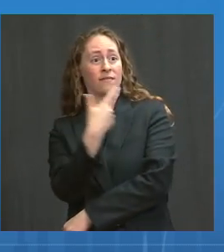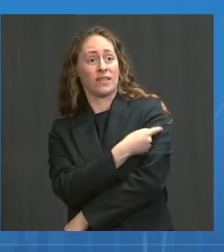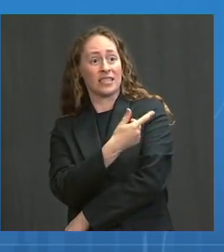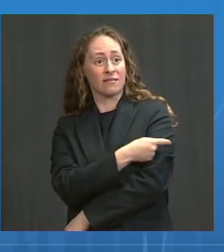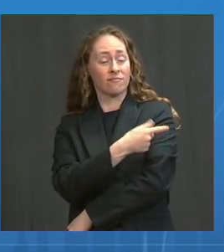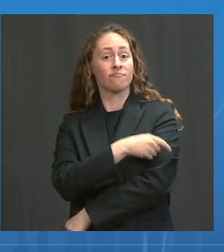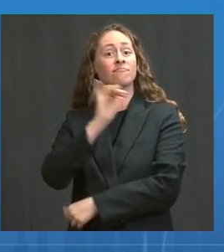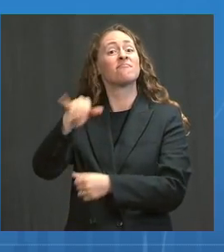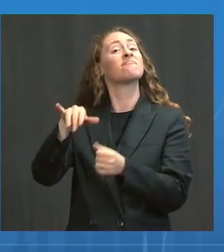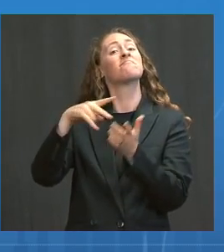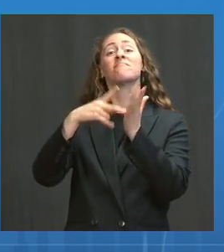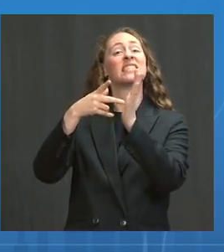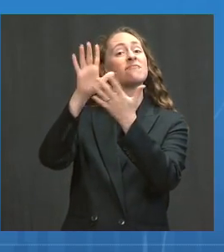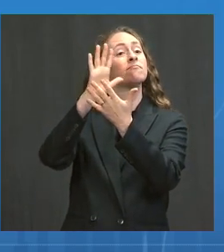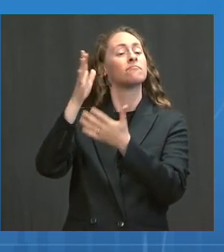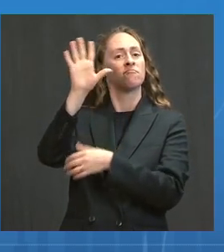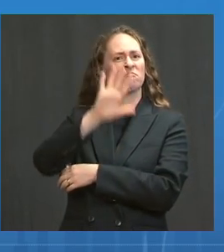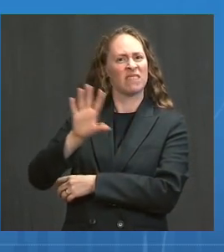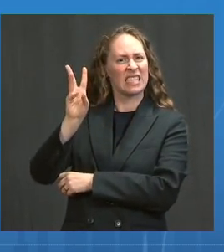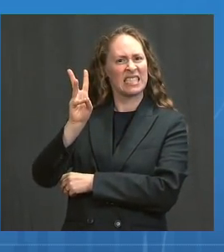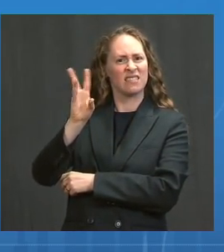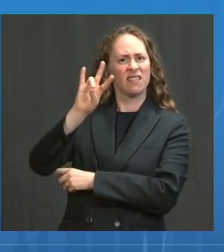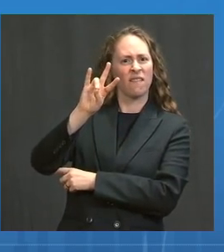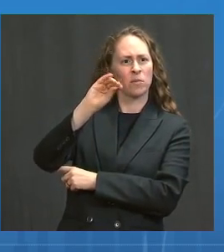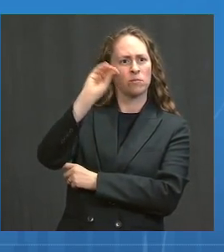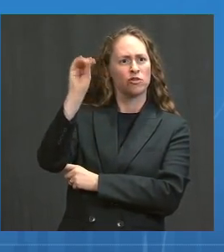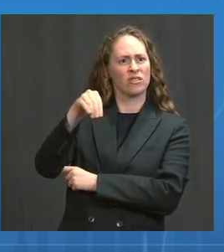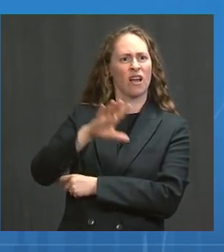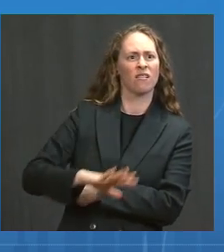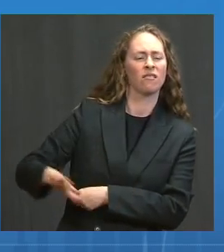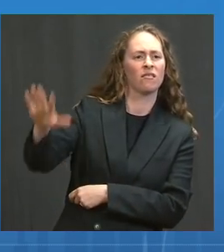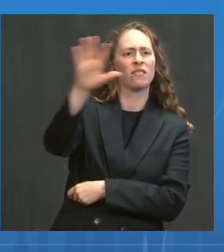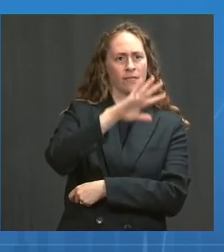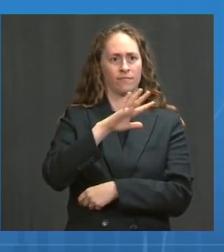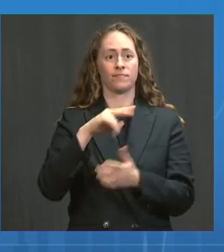two out of three adult Americans -- have now received at least one shot.